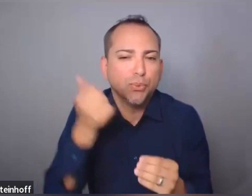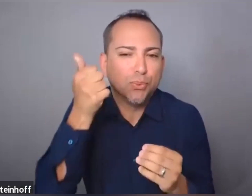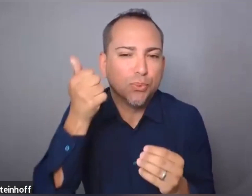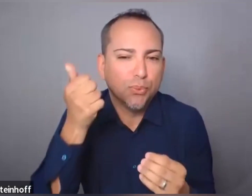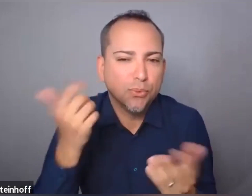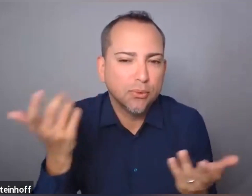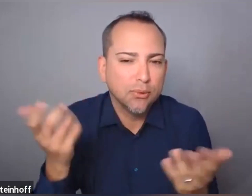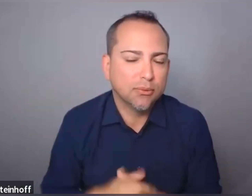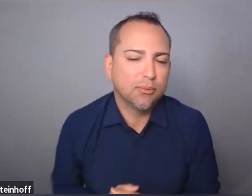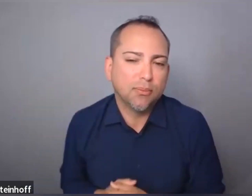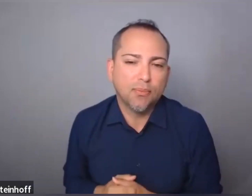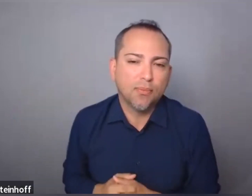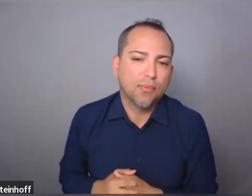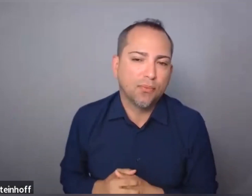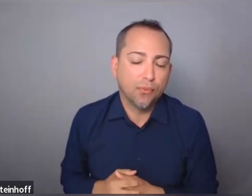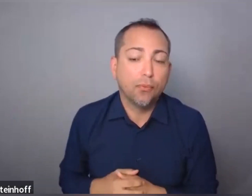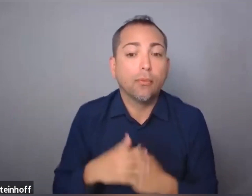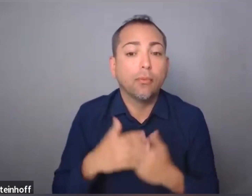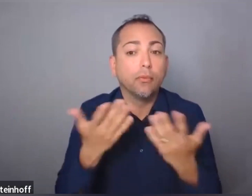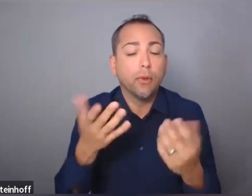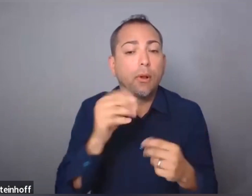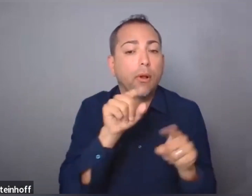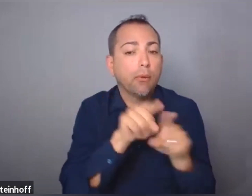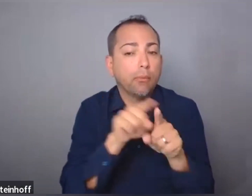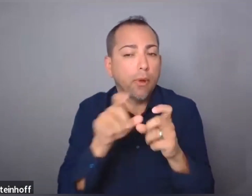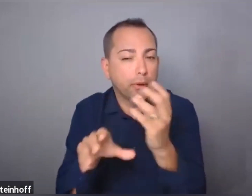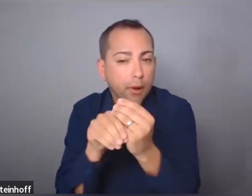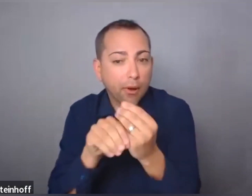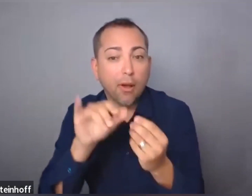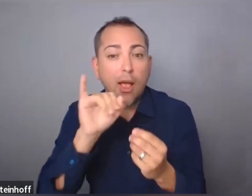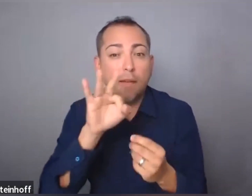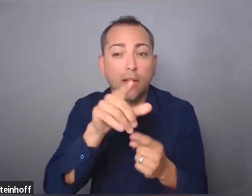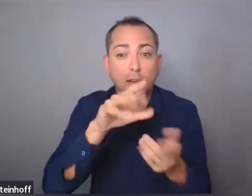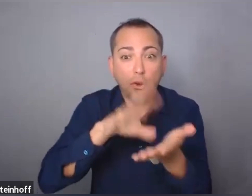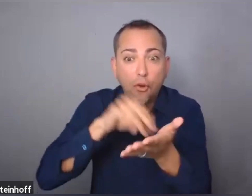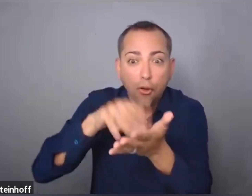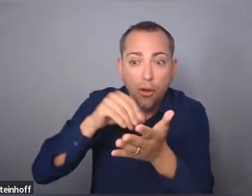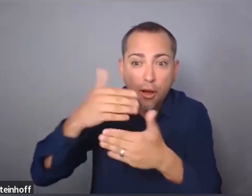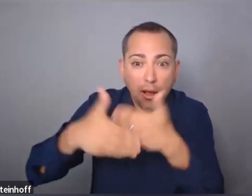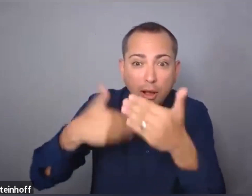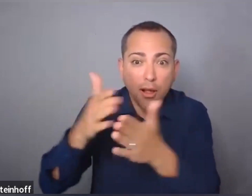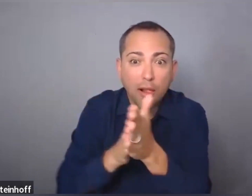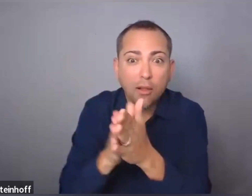and you're doing this on a weekly basis, obviously it'll be sooner. But also I'd like to add